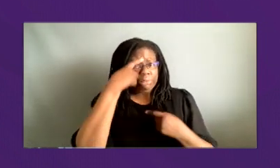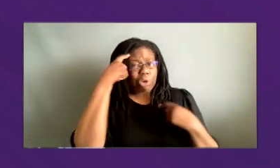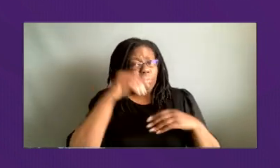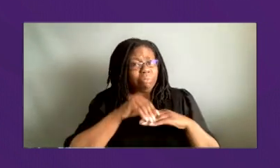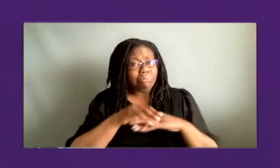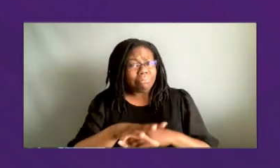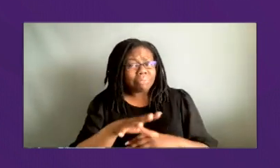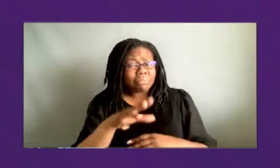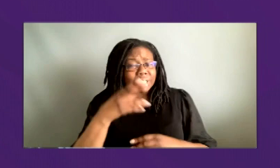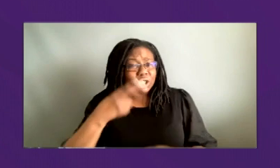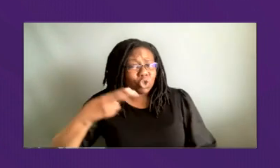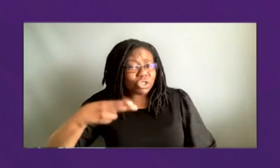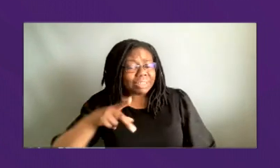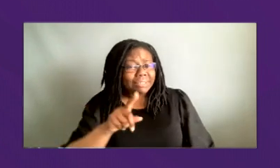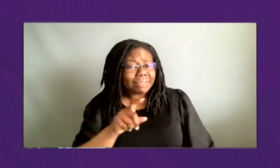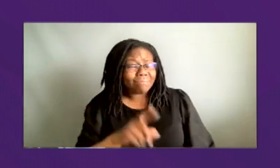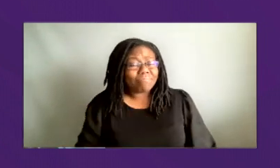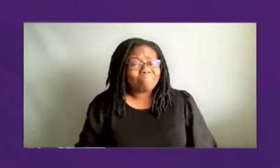What do you think